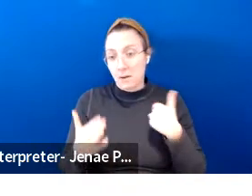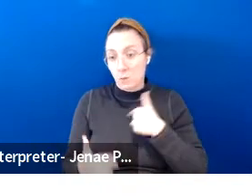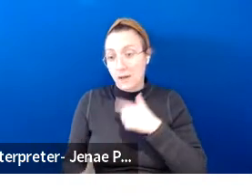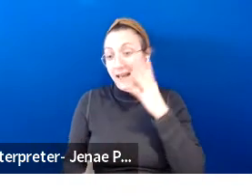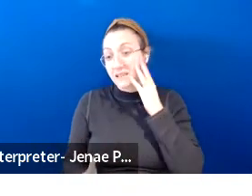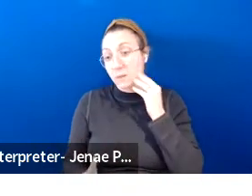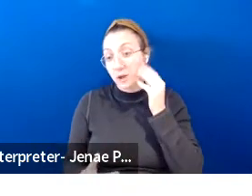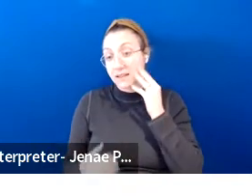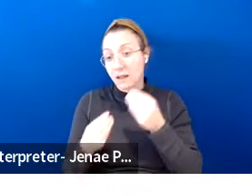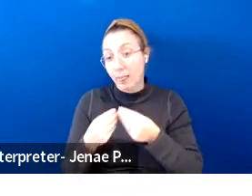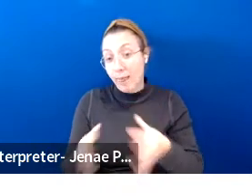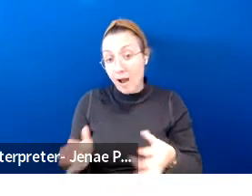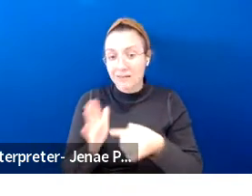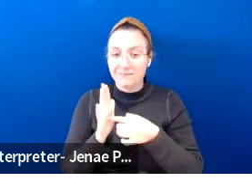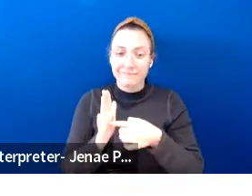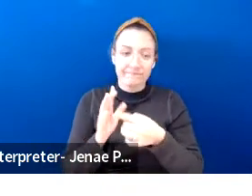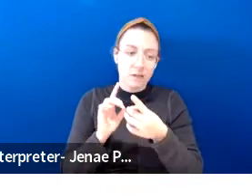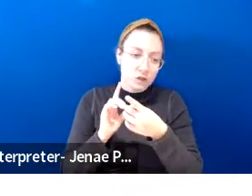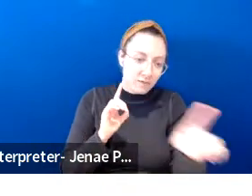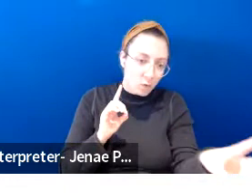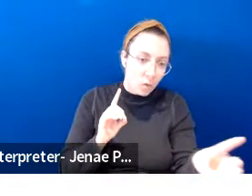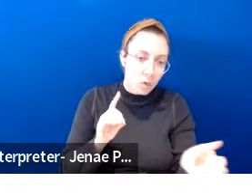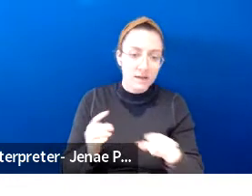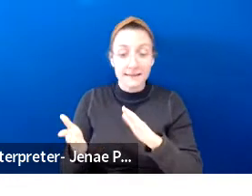Some examples are the forest or deaths and change in general.